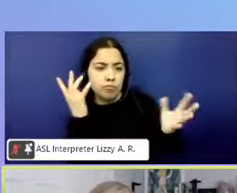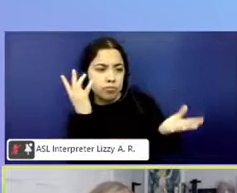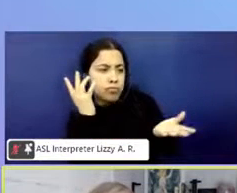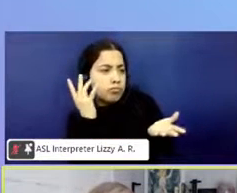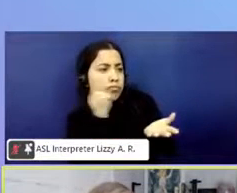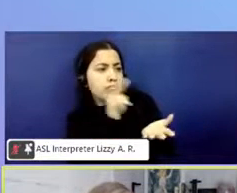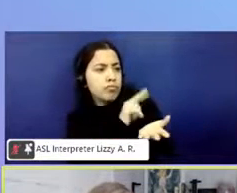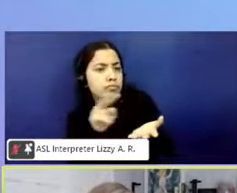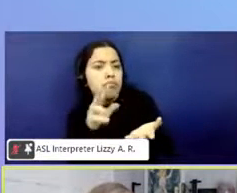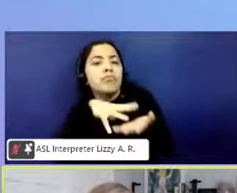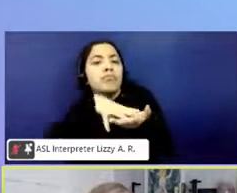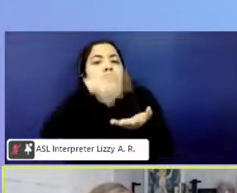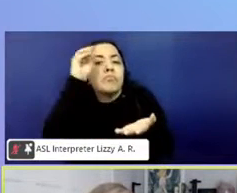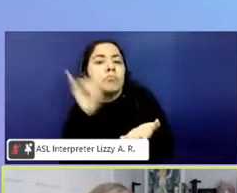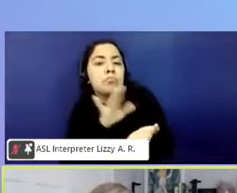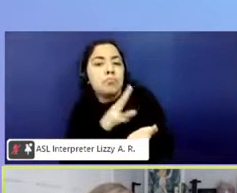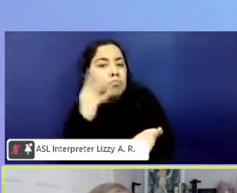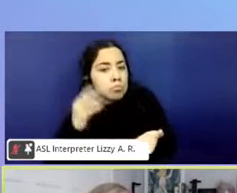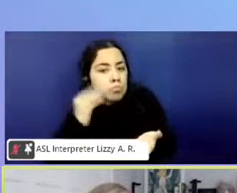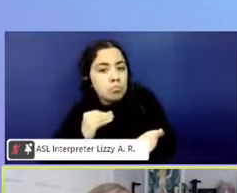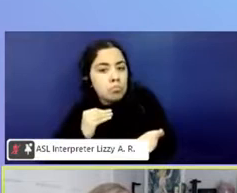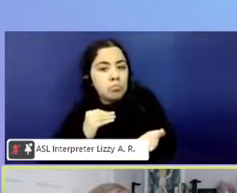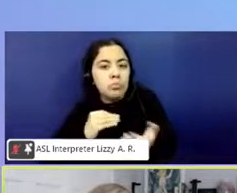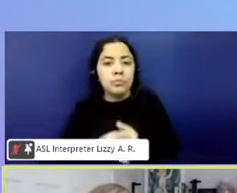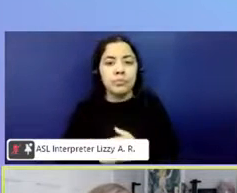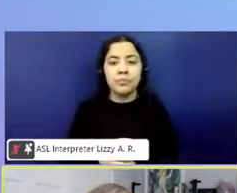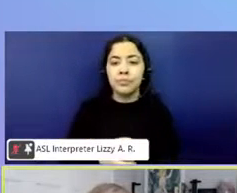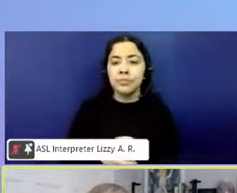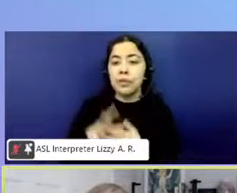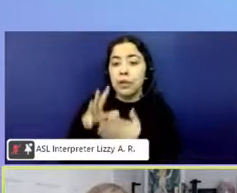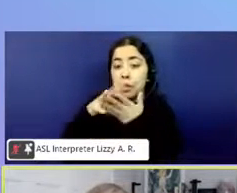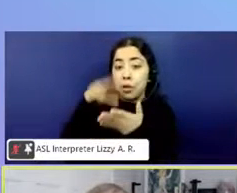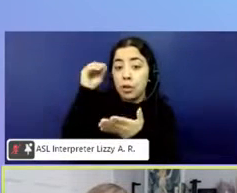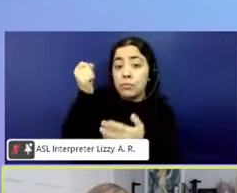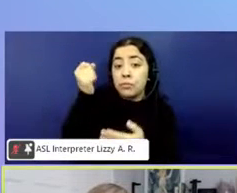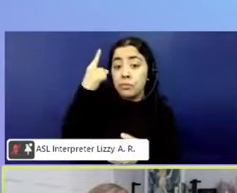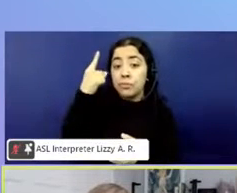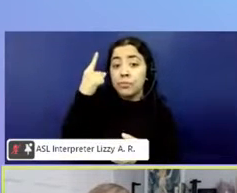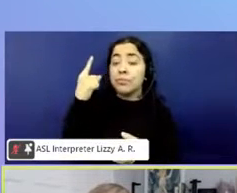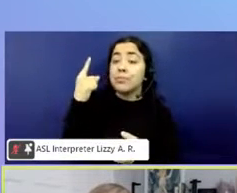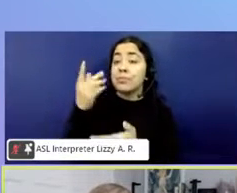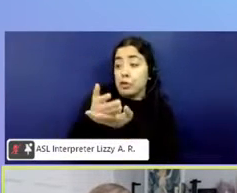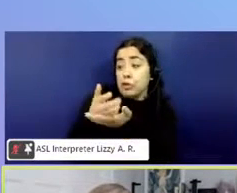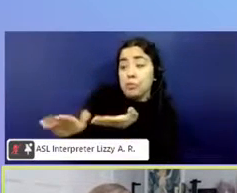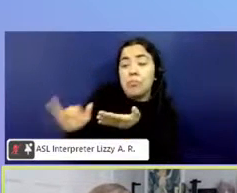the principles state that exclusion will happen unless product creators learn from people with